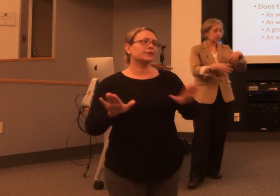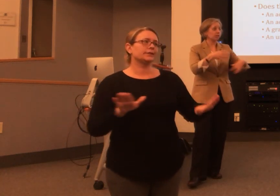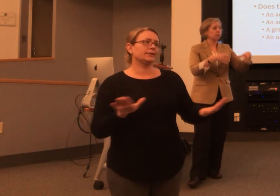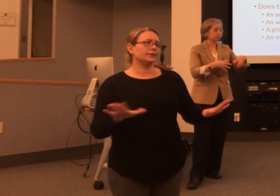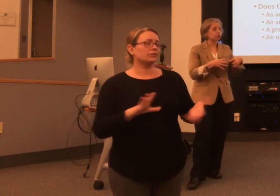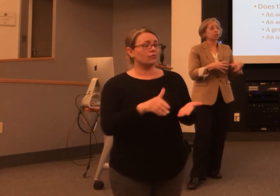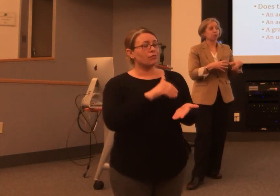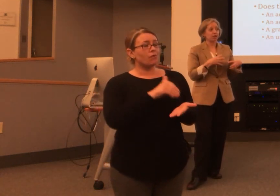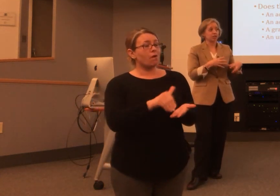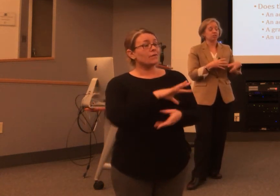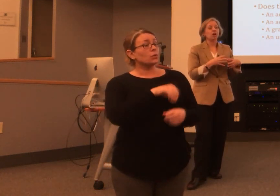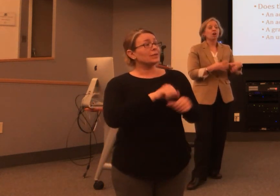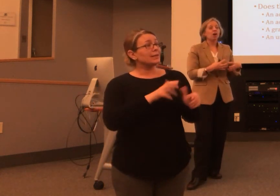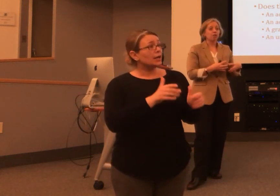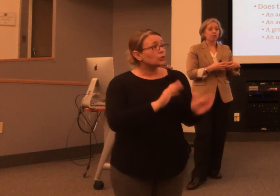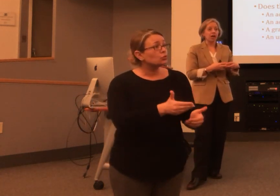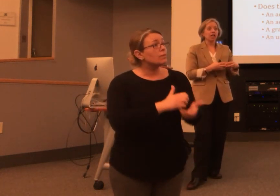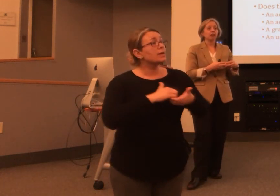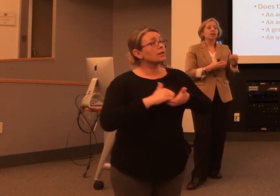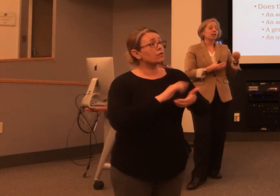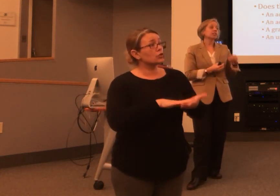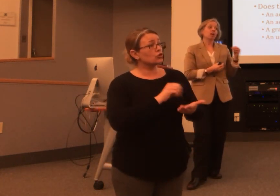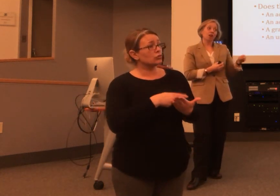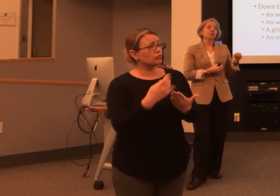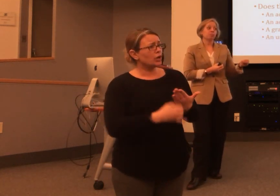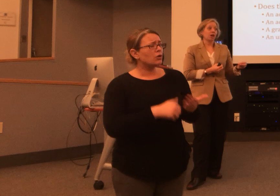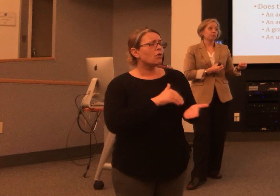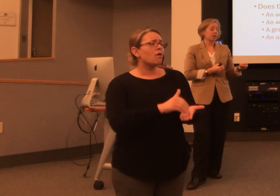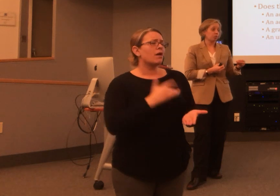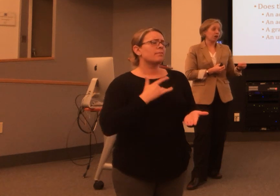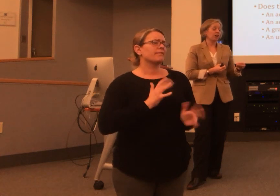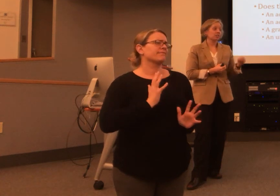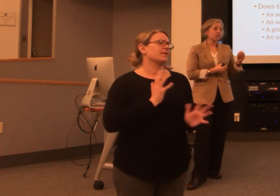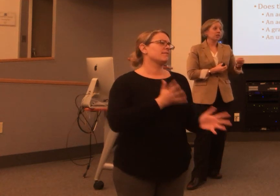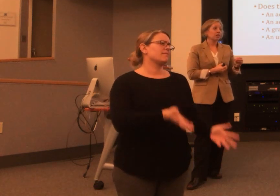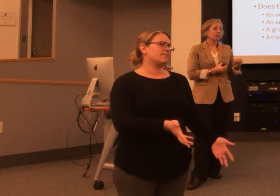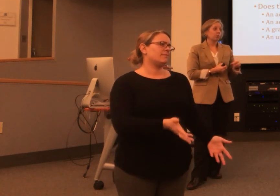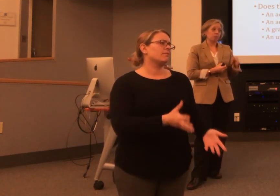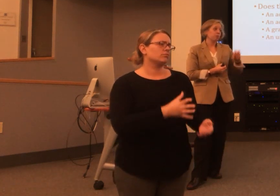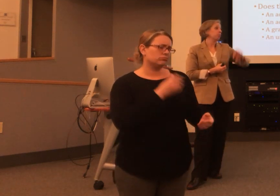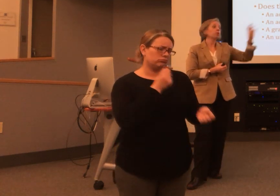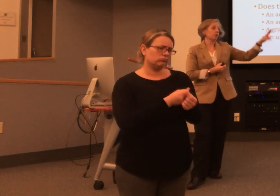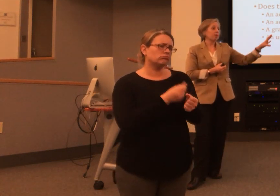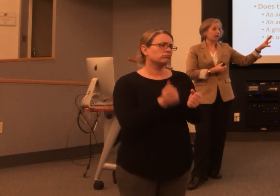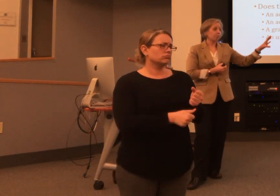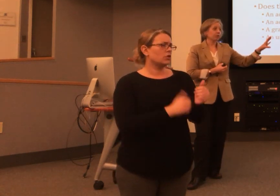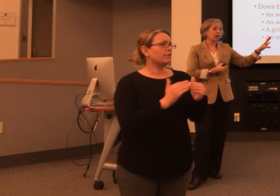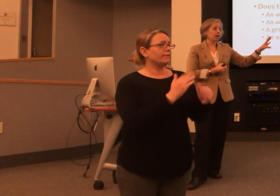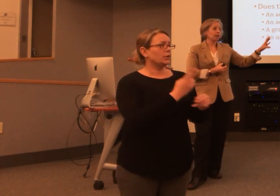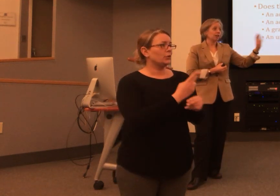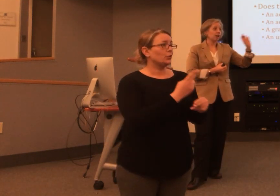as collaborative learning projects are fine, it's often the problems that arise when people put them back up online.